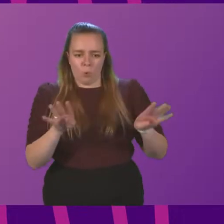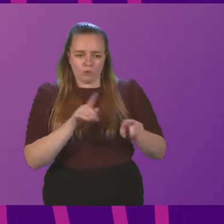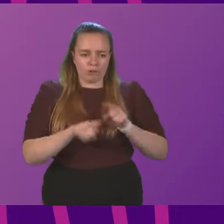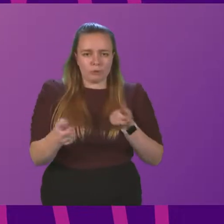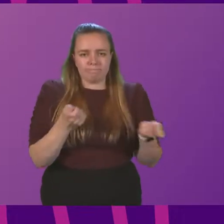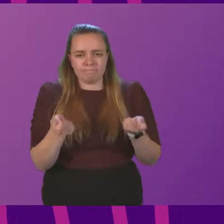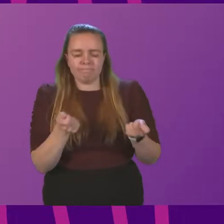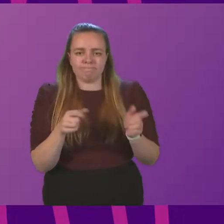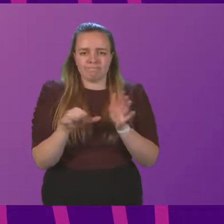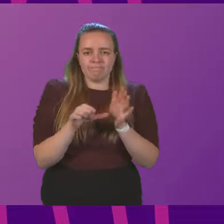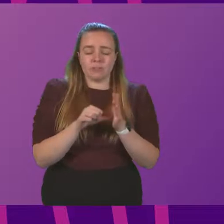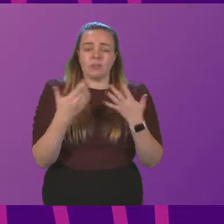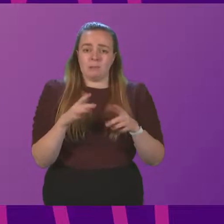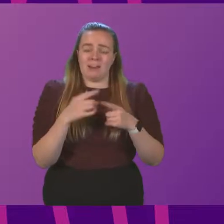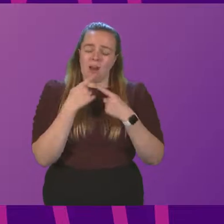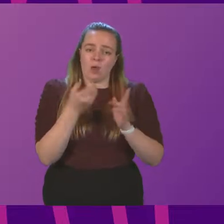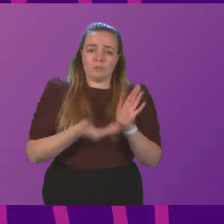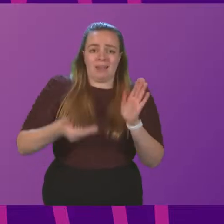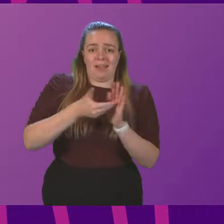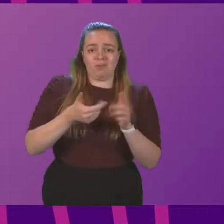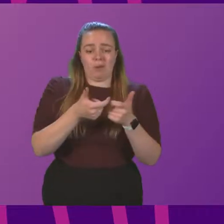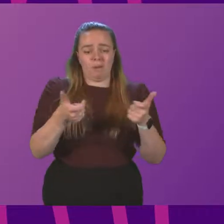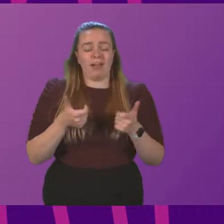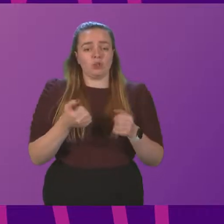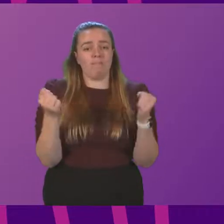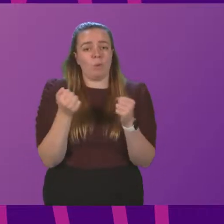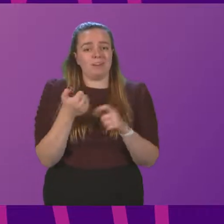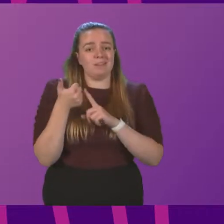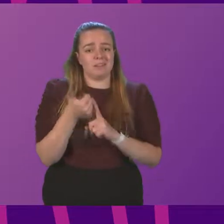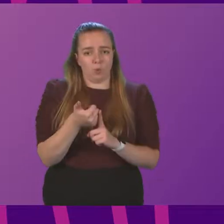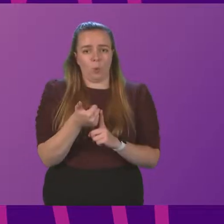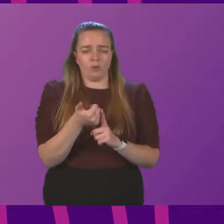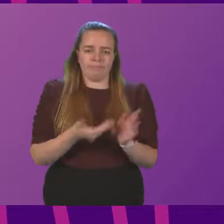I have announced today an additional package of winter support backed by a further £10 million to